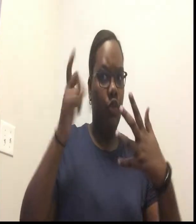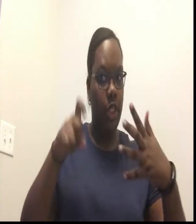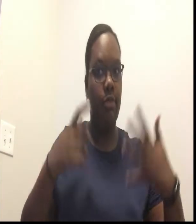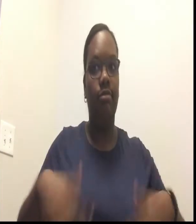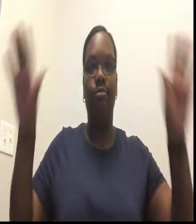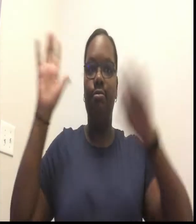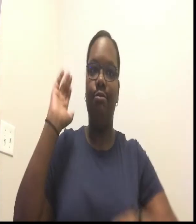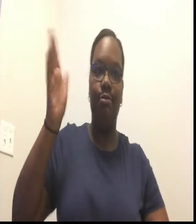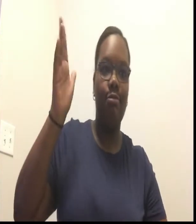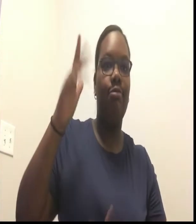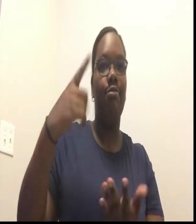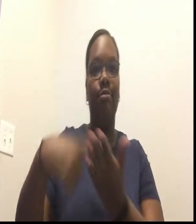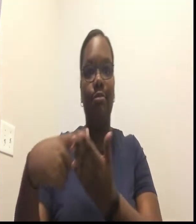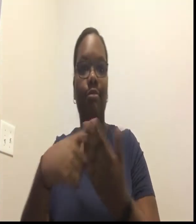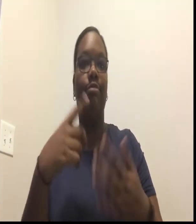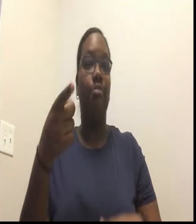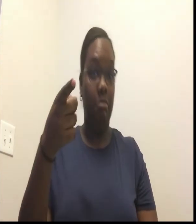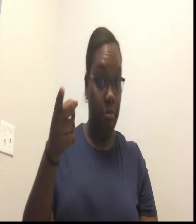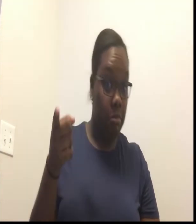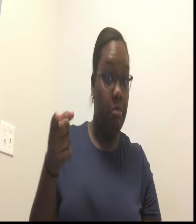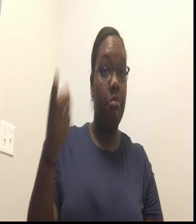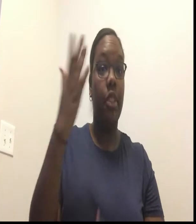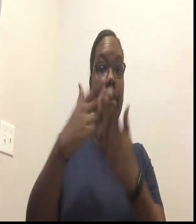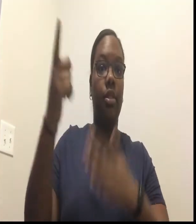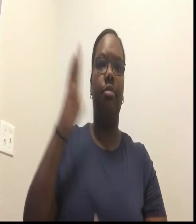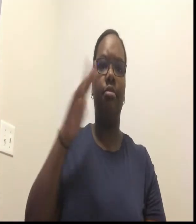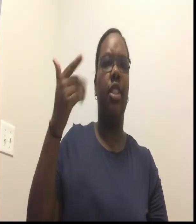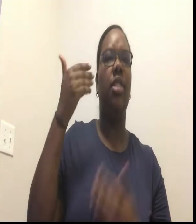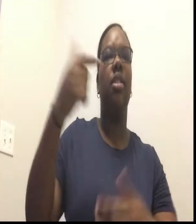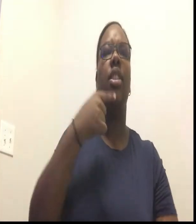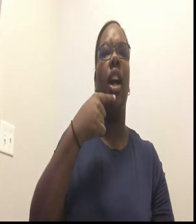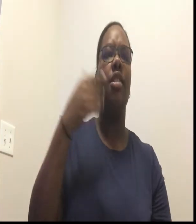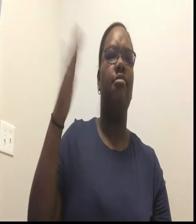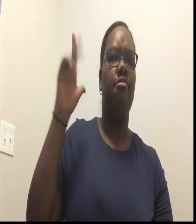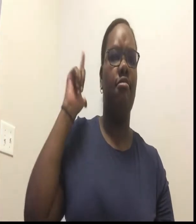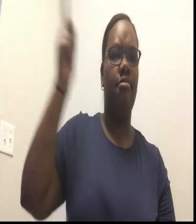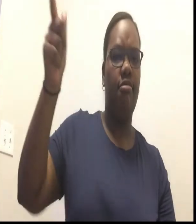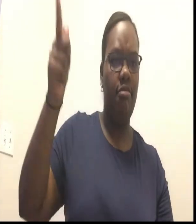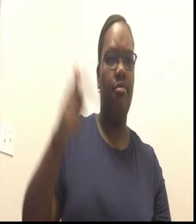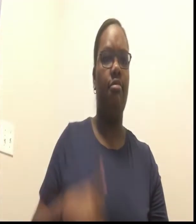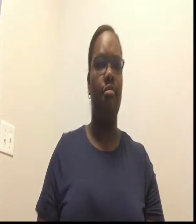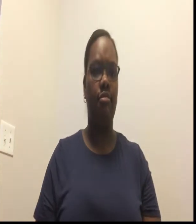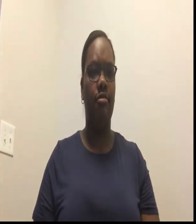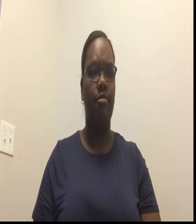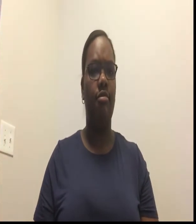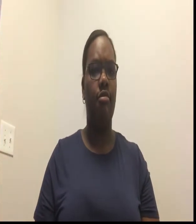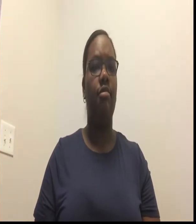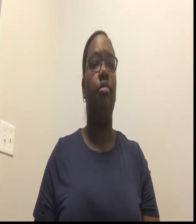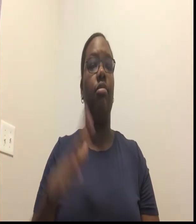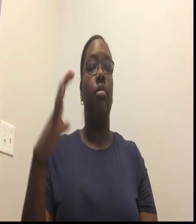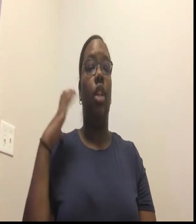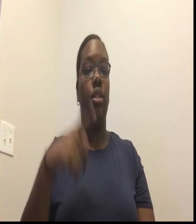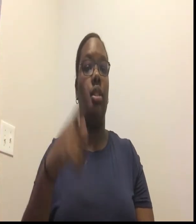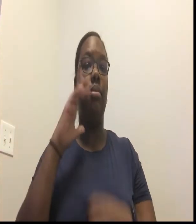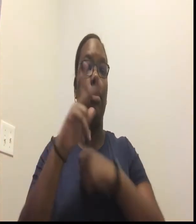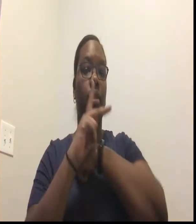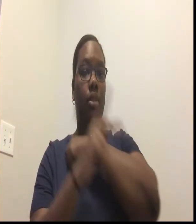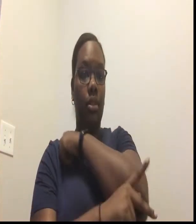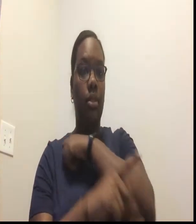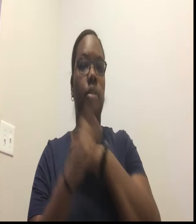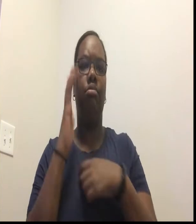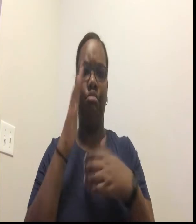finished speaking then someone else would say "I second that motion" then the